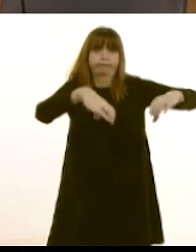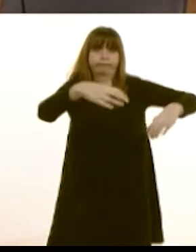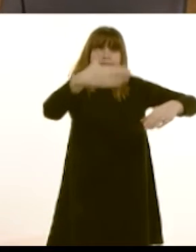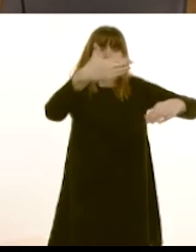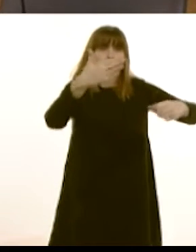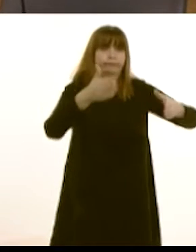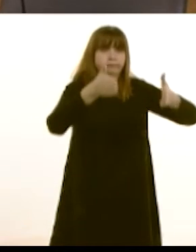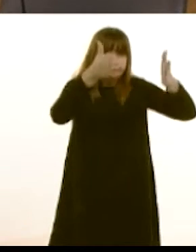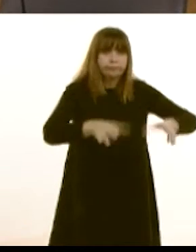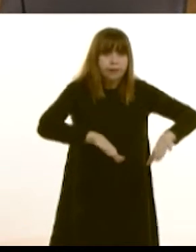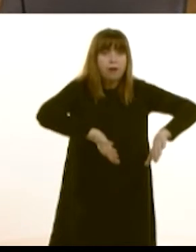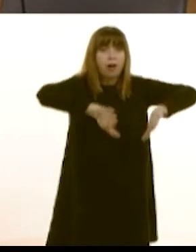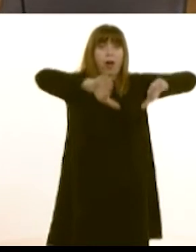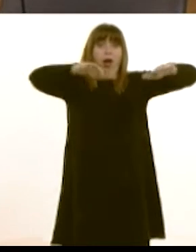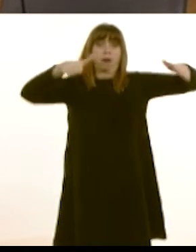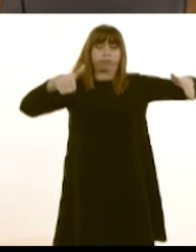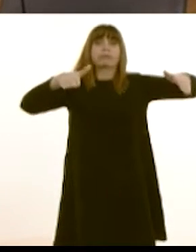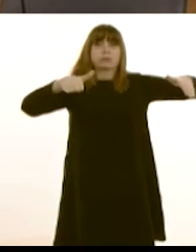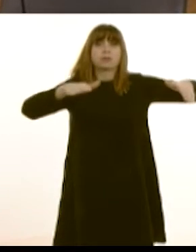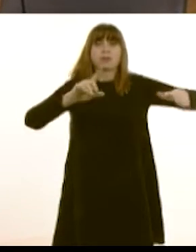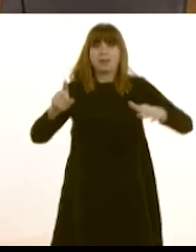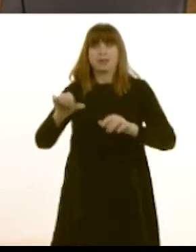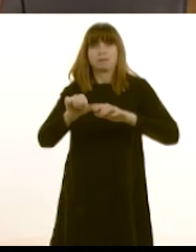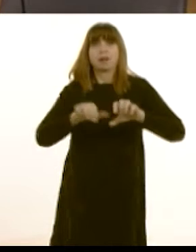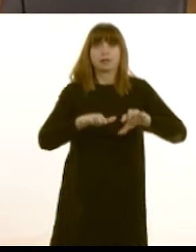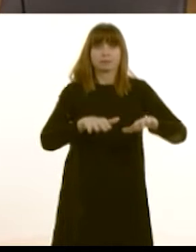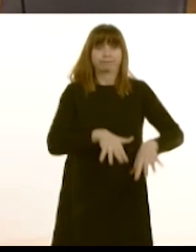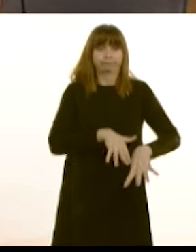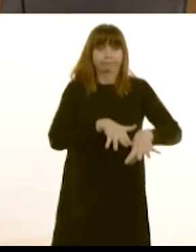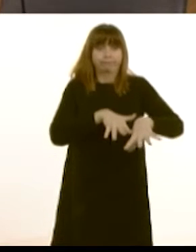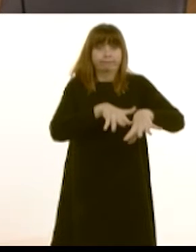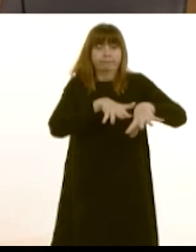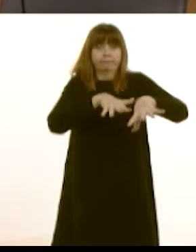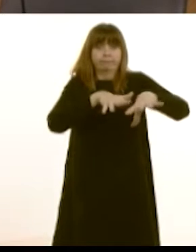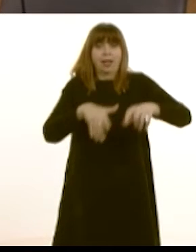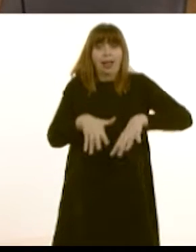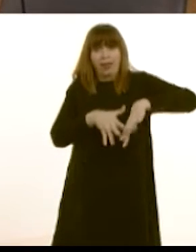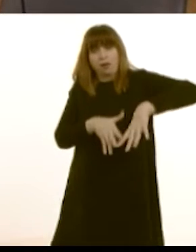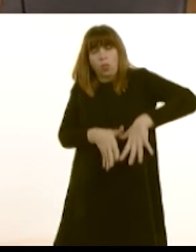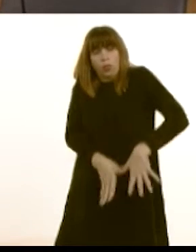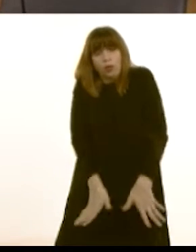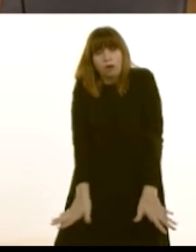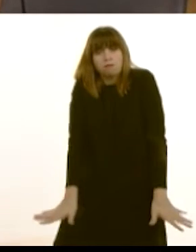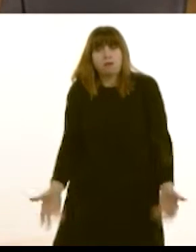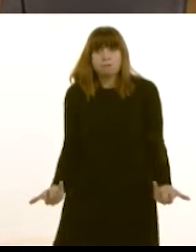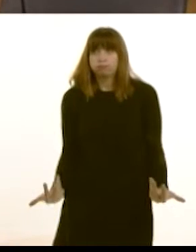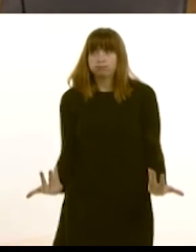But the message for us is this: we enter an age where itís becoming ever more difficult to predict where flooding might occur.